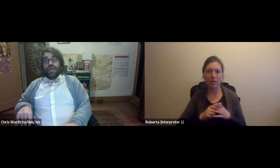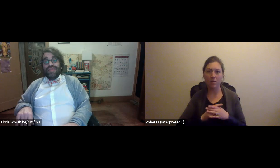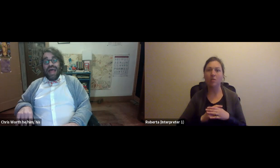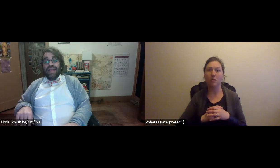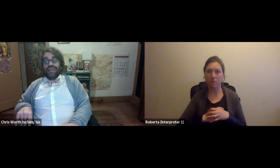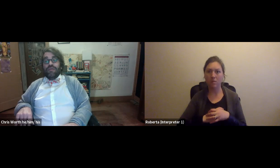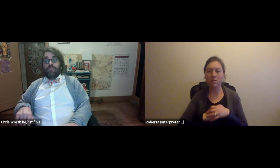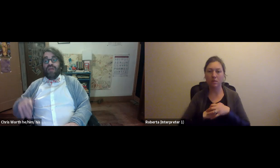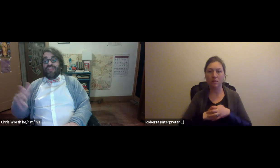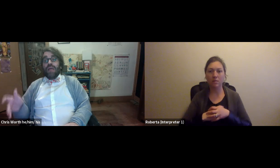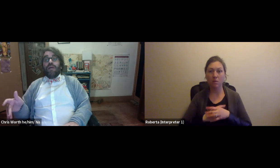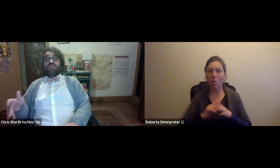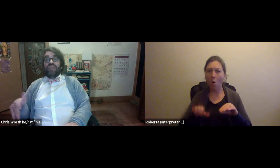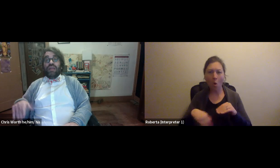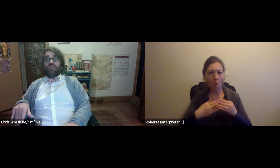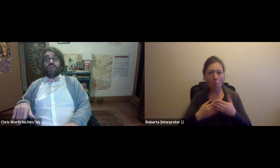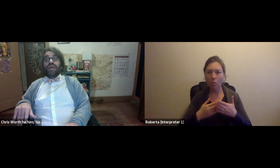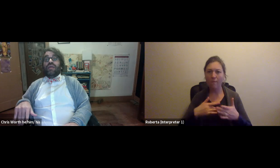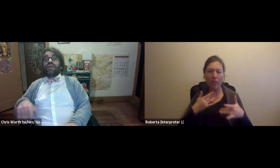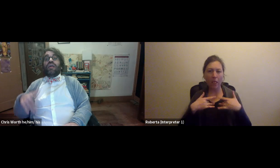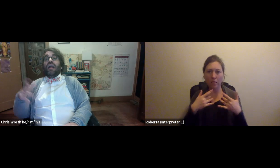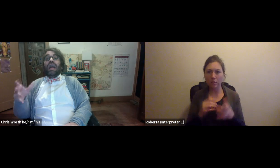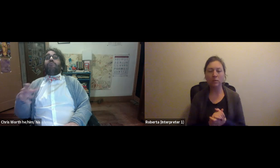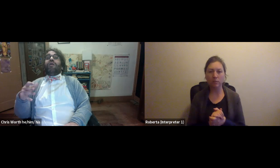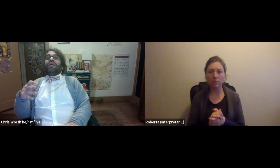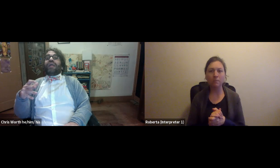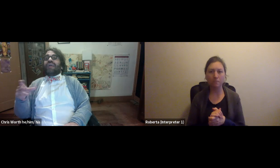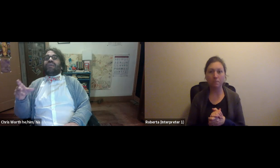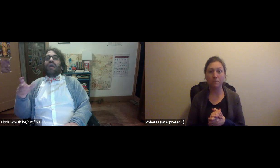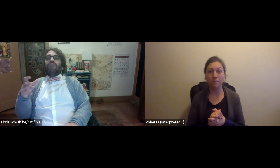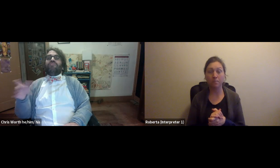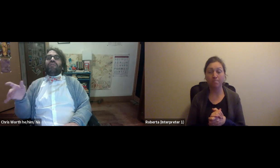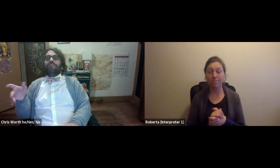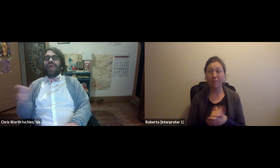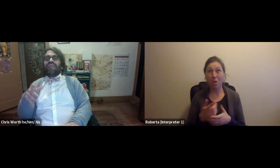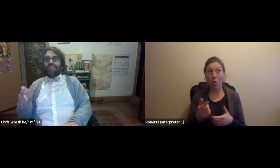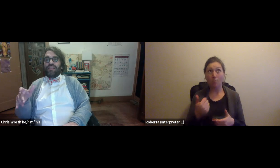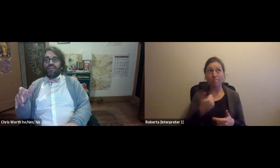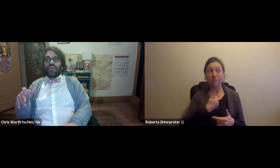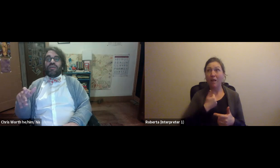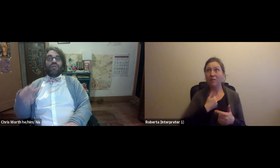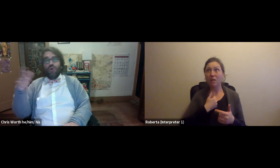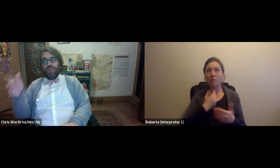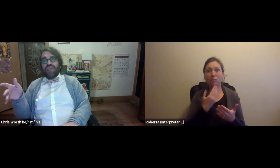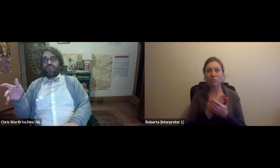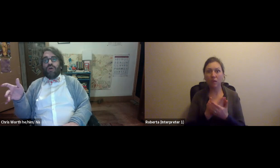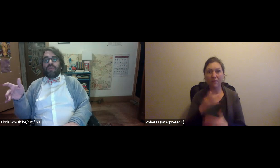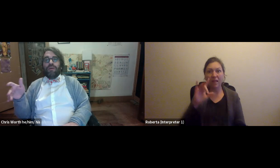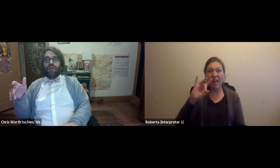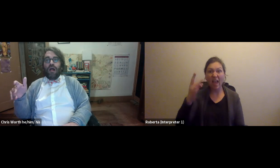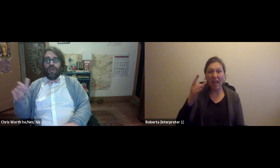that by the time I was in 8th grade, guys, I was a mess. No one had taught me about college.